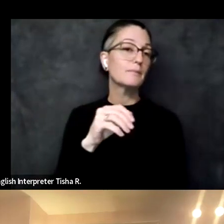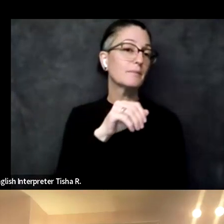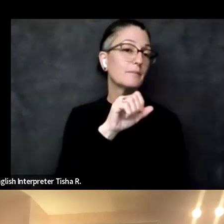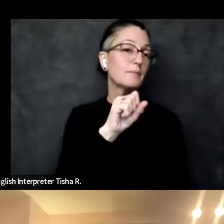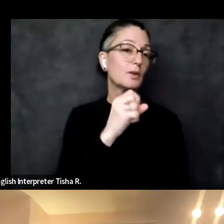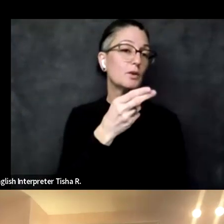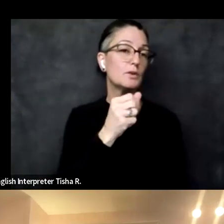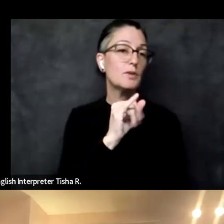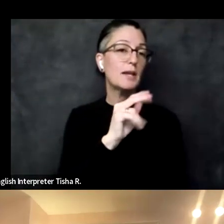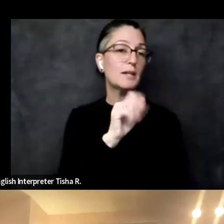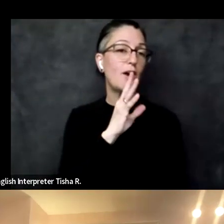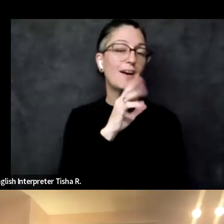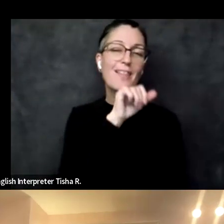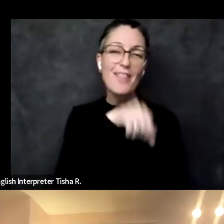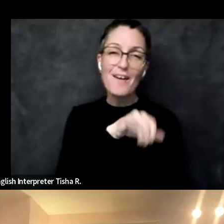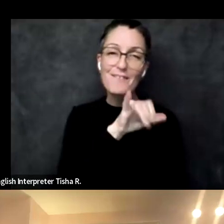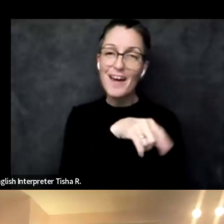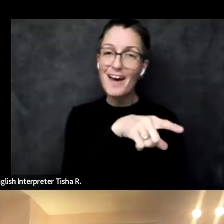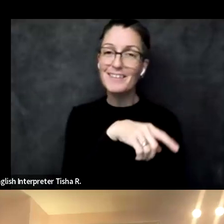And Malak, same question for you.